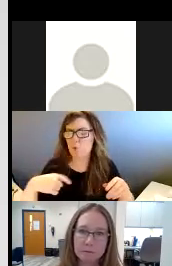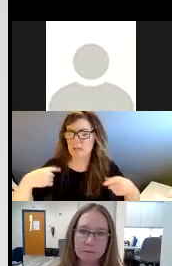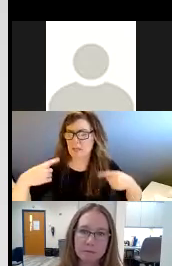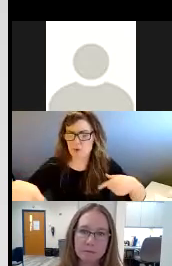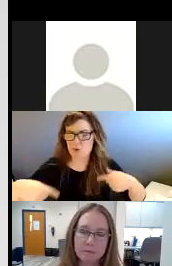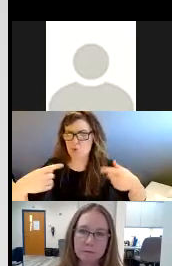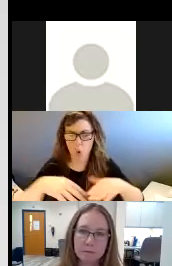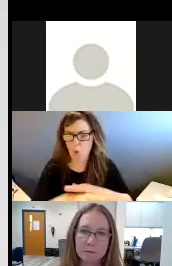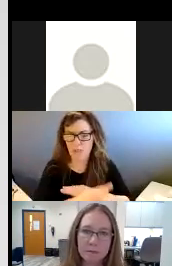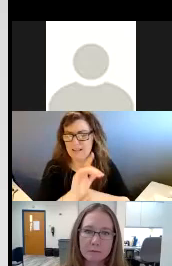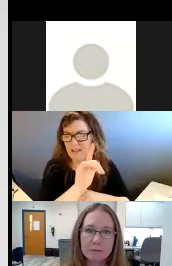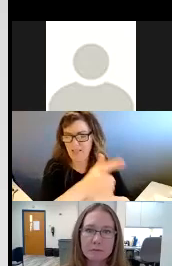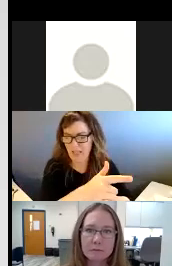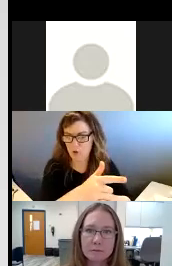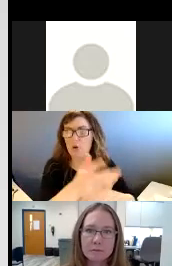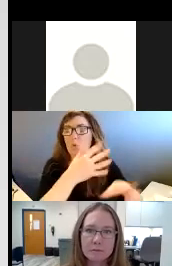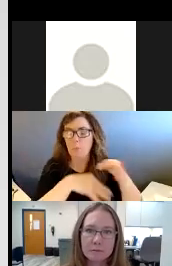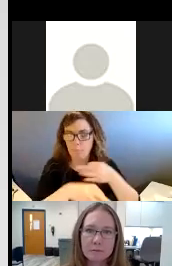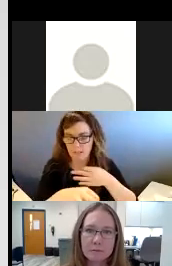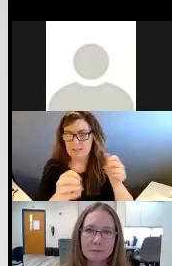THEY COULD PUT IN A SHELF OR A BUILT-IN BENCH TO